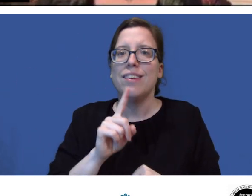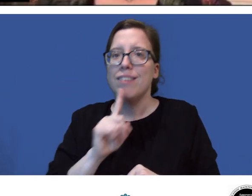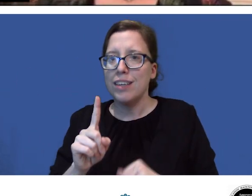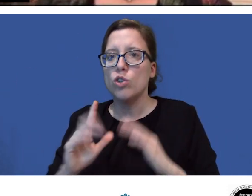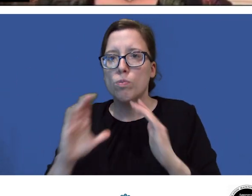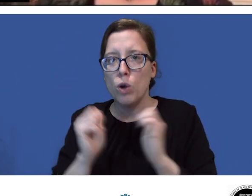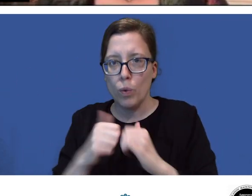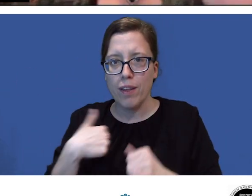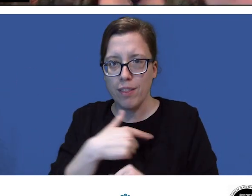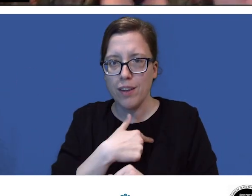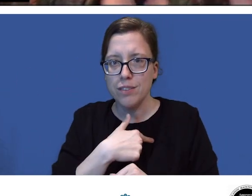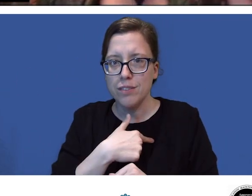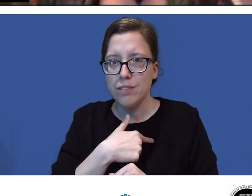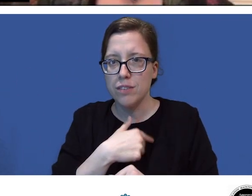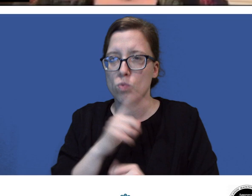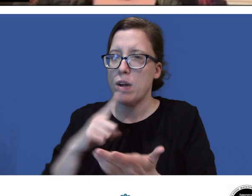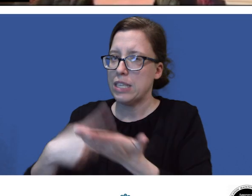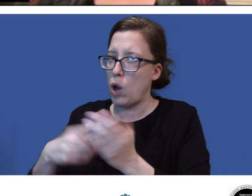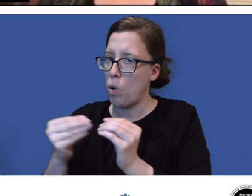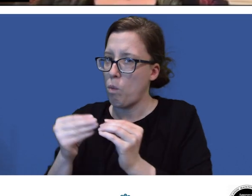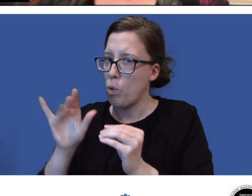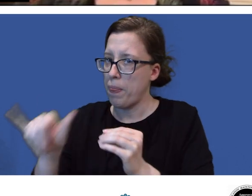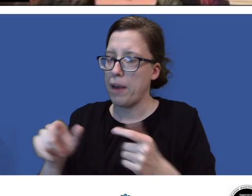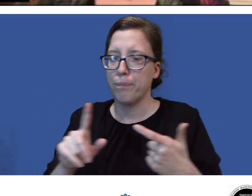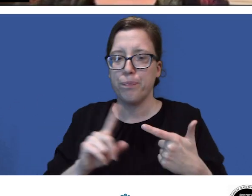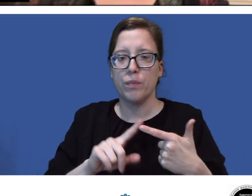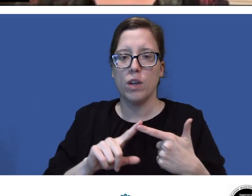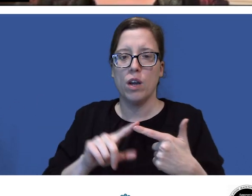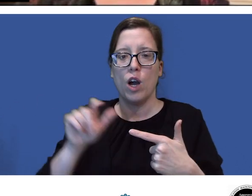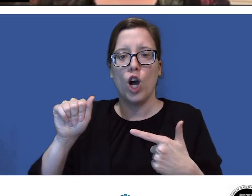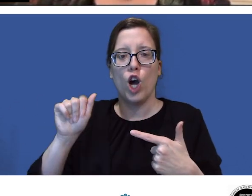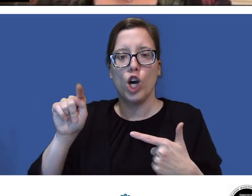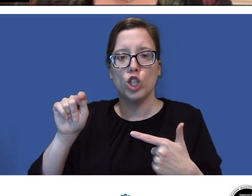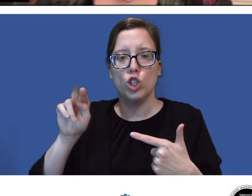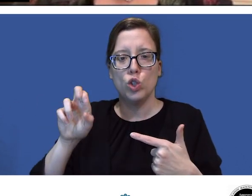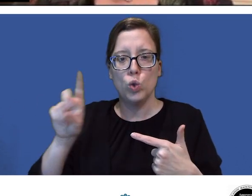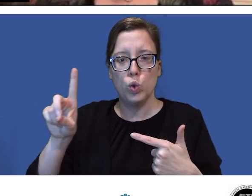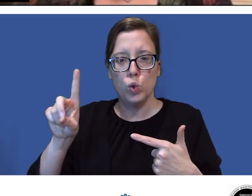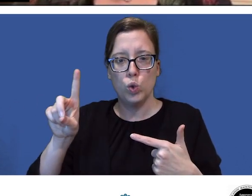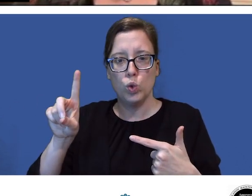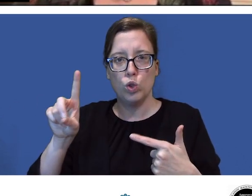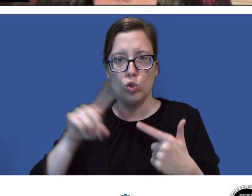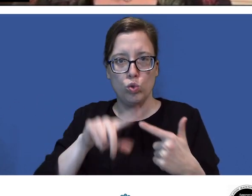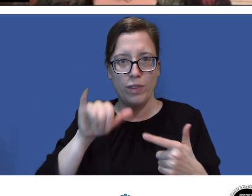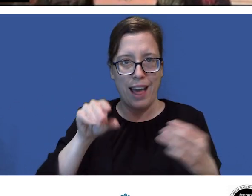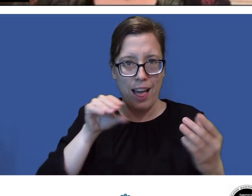More on that soon. Expect communication. Be attuned to the learner.